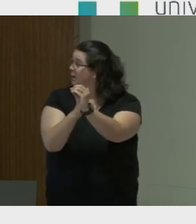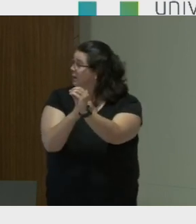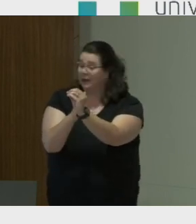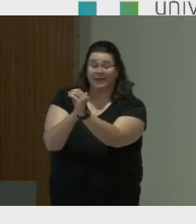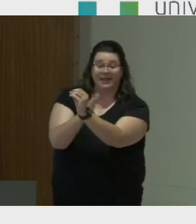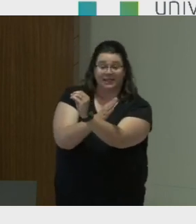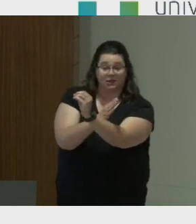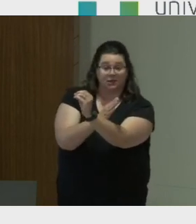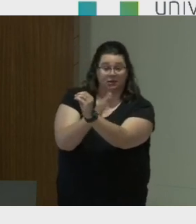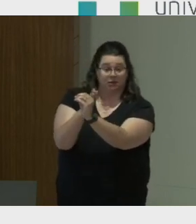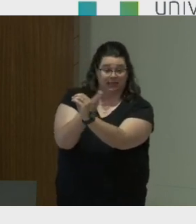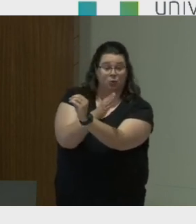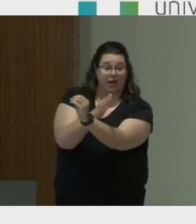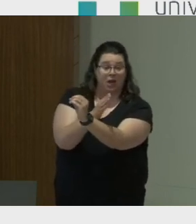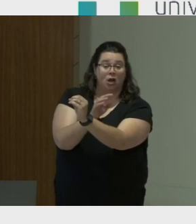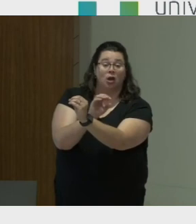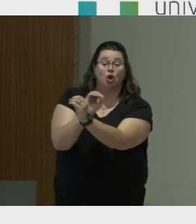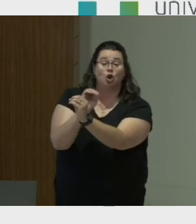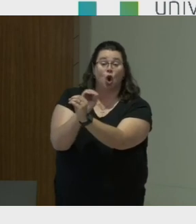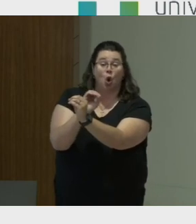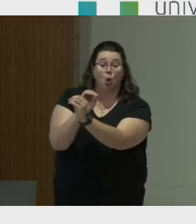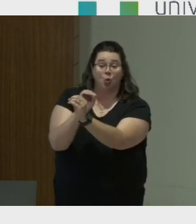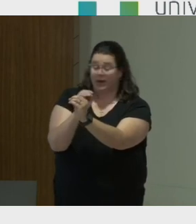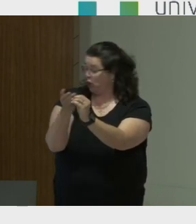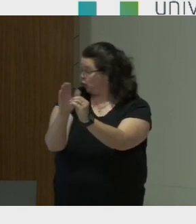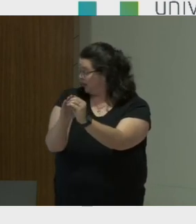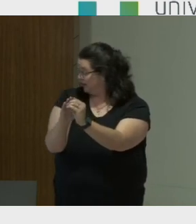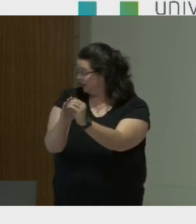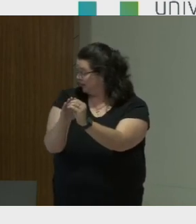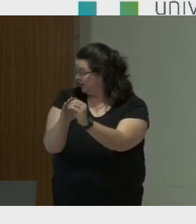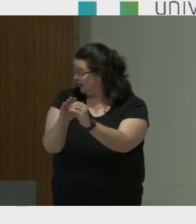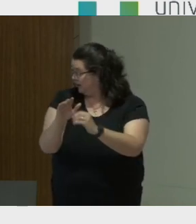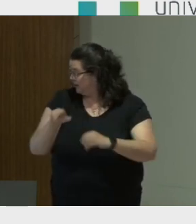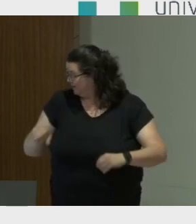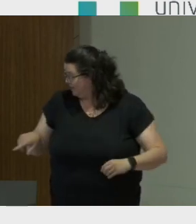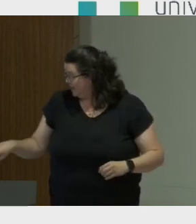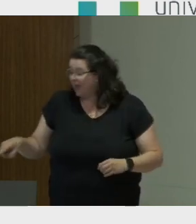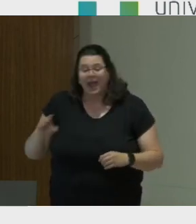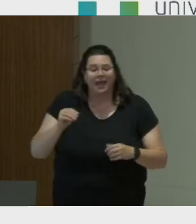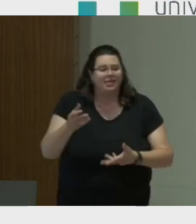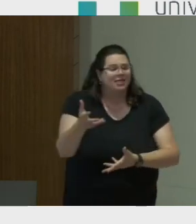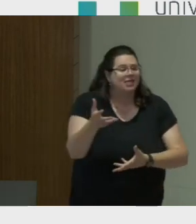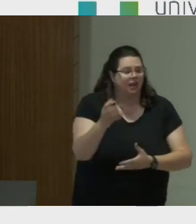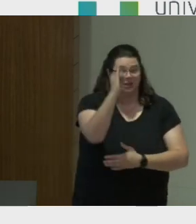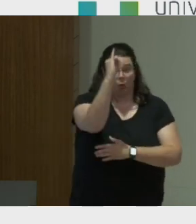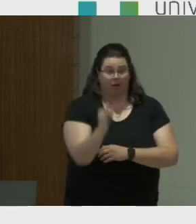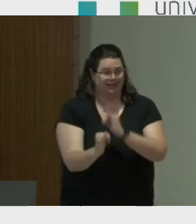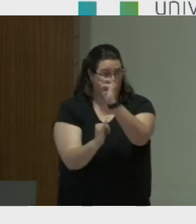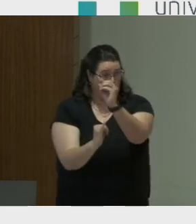And if the results and the confidence intervals are beyond that line, be it on